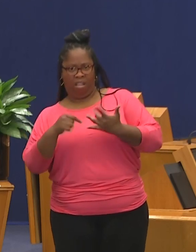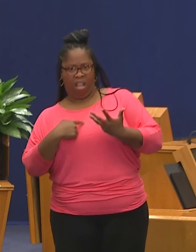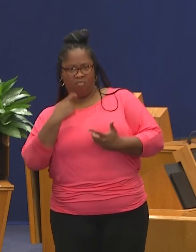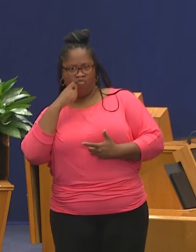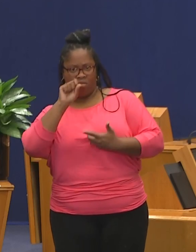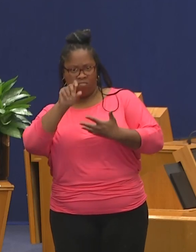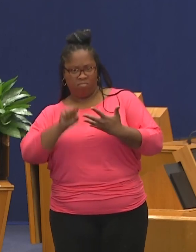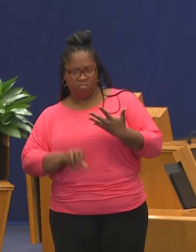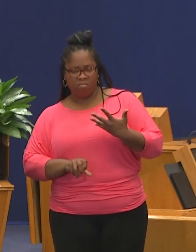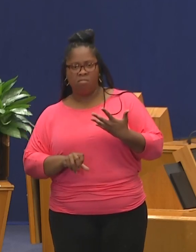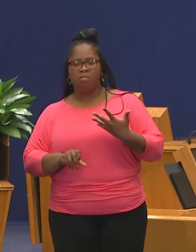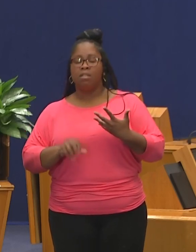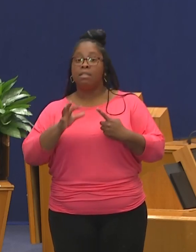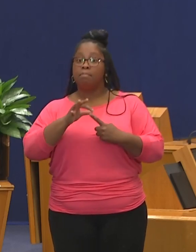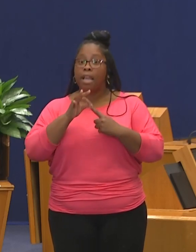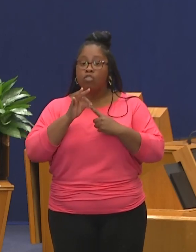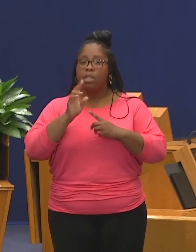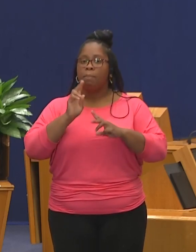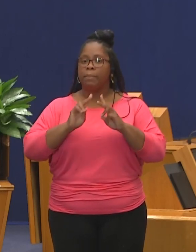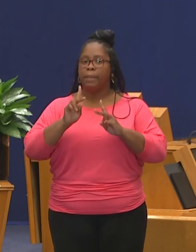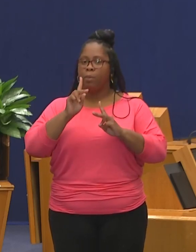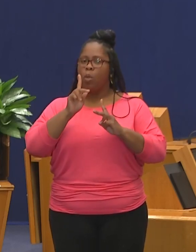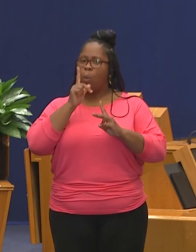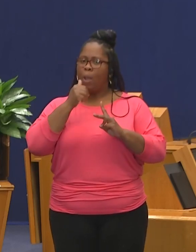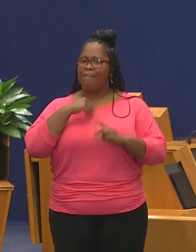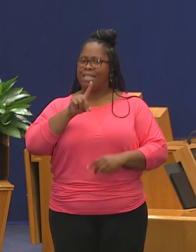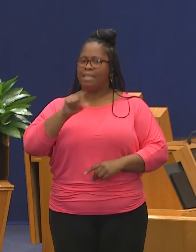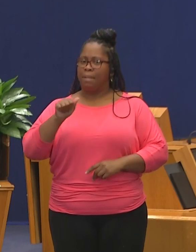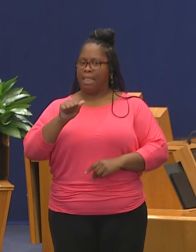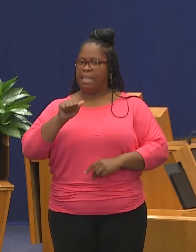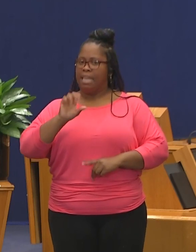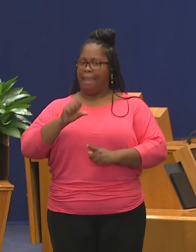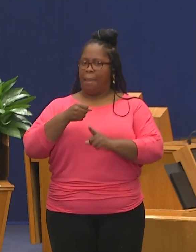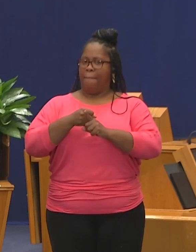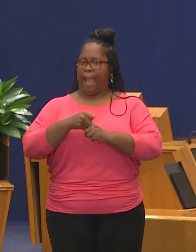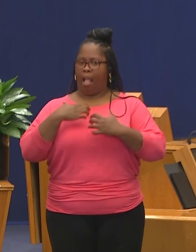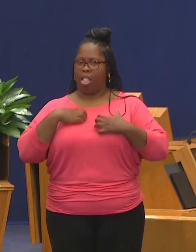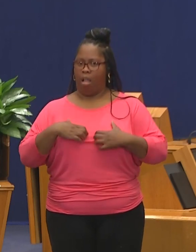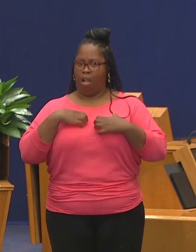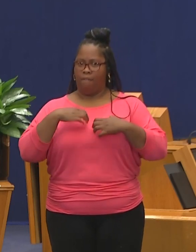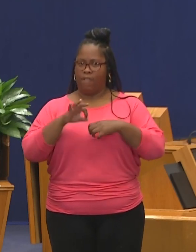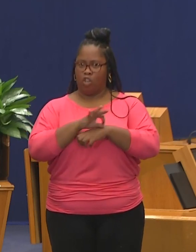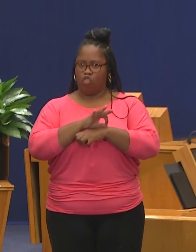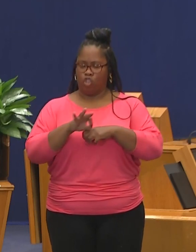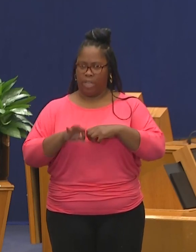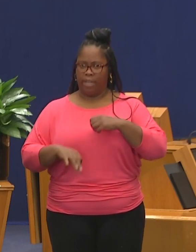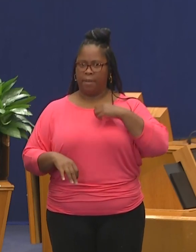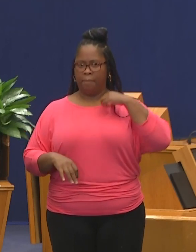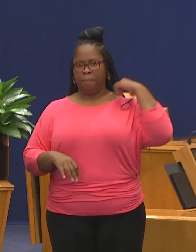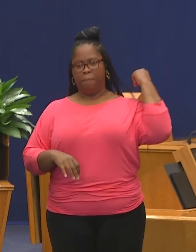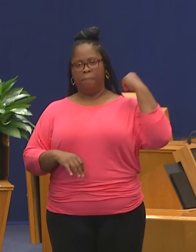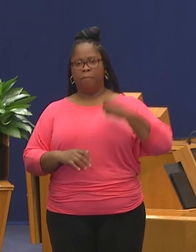OF HAVING AN UNDERLYING HEALTH CONDITION, ESPECIALLY THOSE THAT